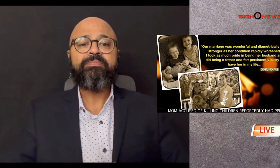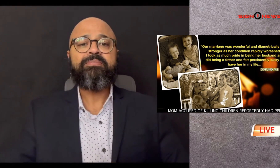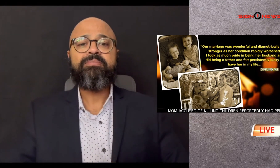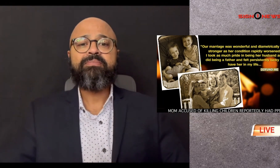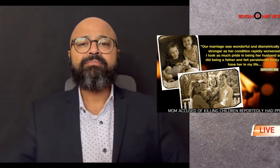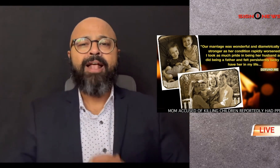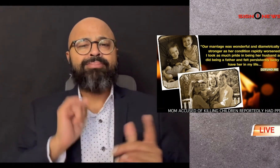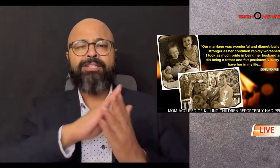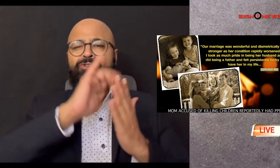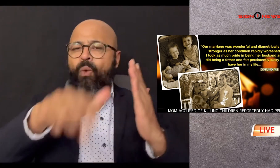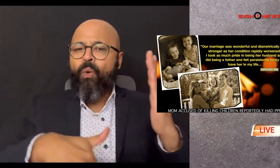it was all she ever wanted.